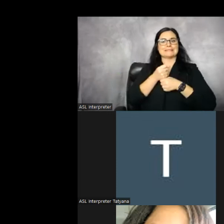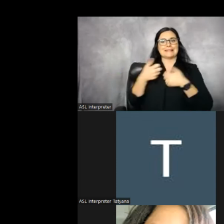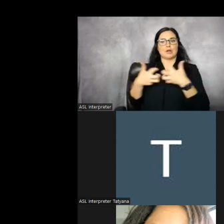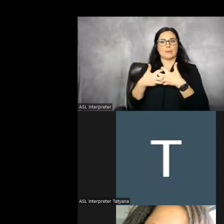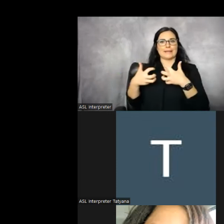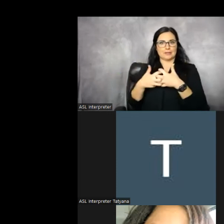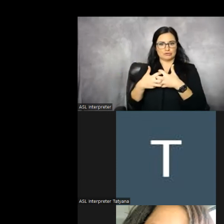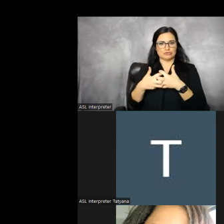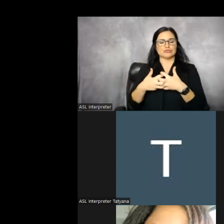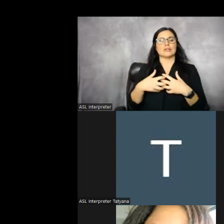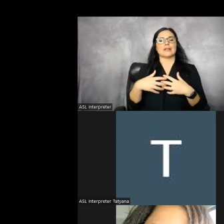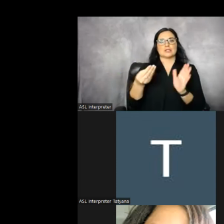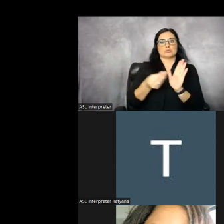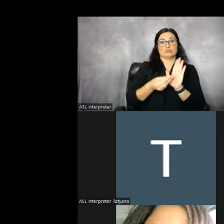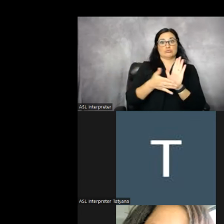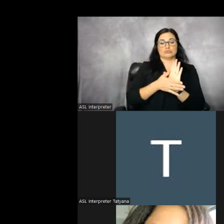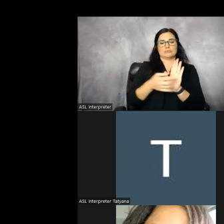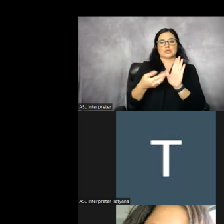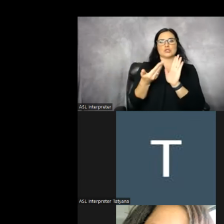provide documentation, and things like that.